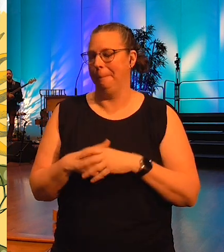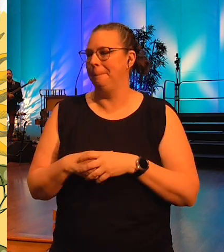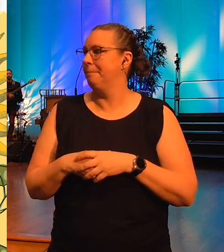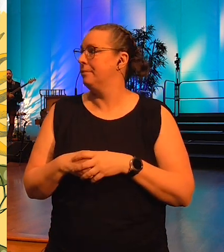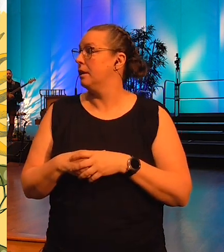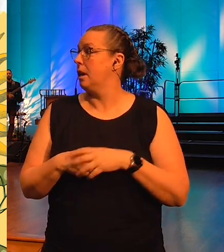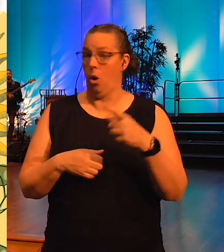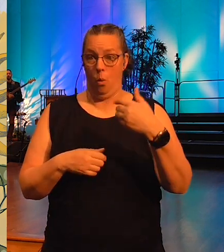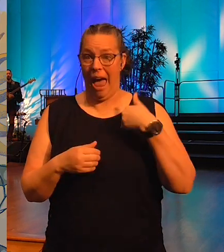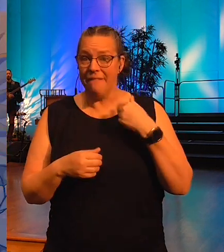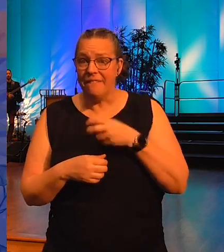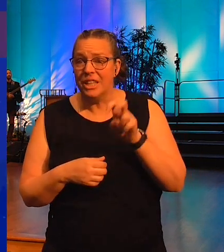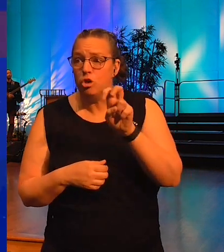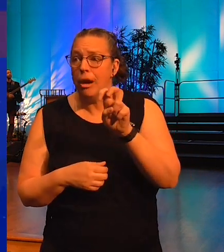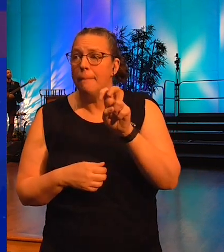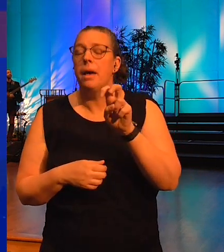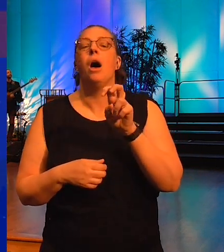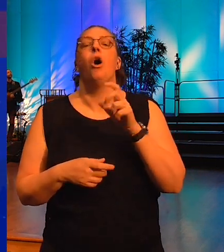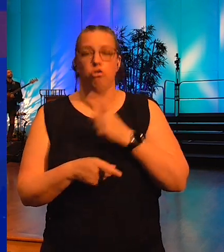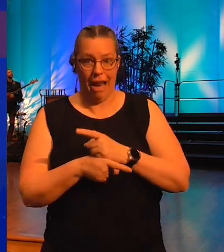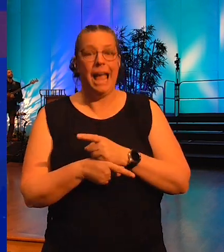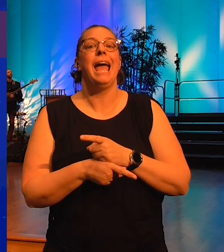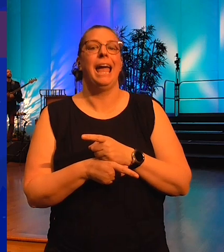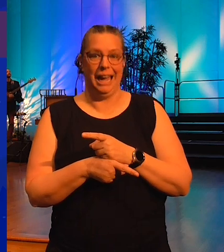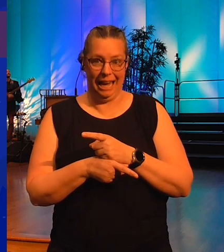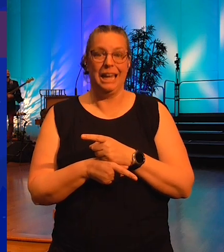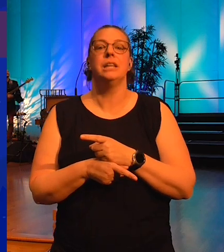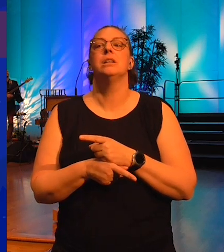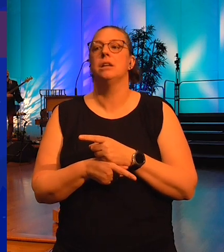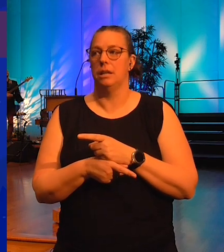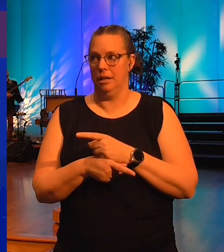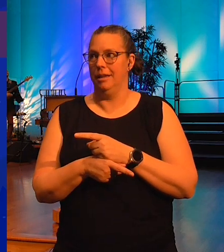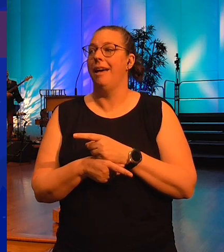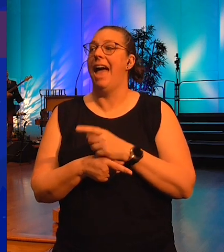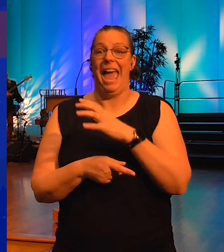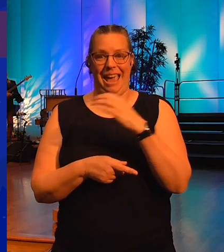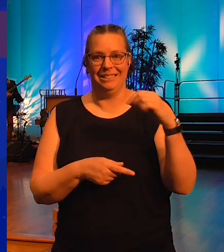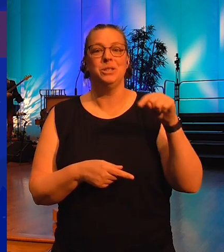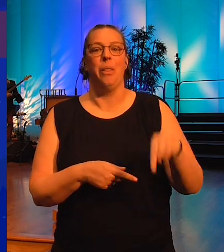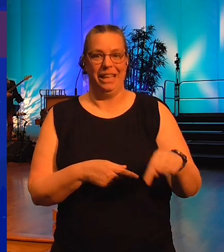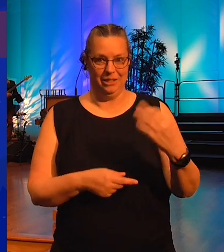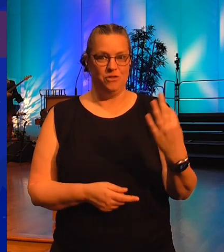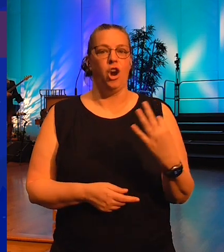Interfaith field trip coming up yes and actually we we are also going this Friday to to the Denver